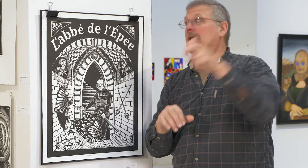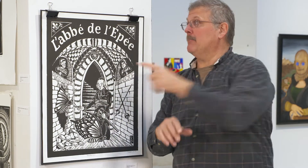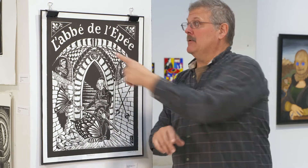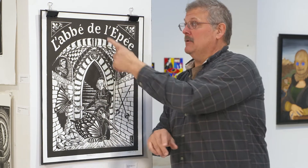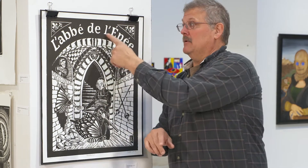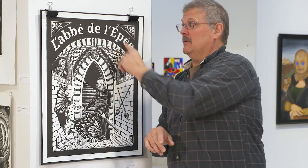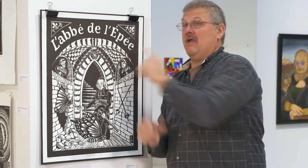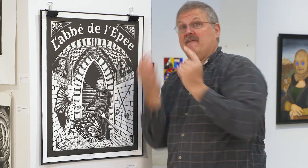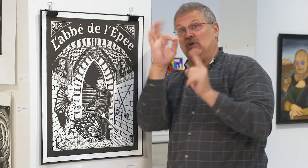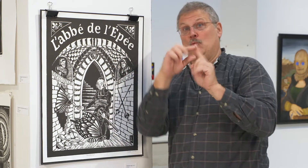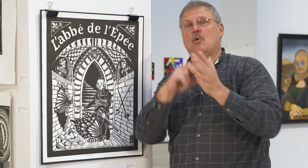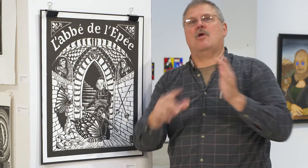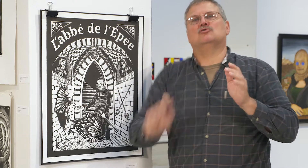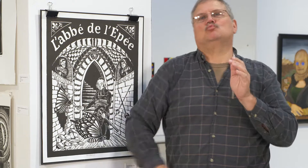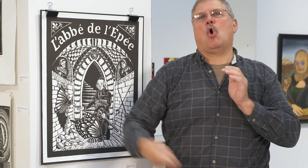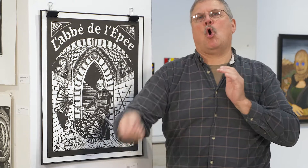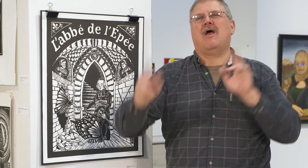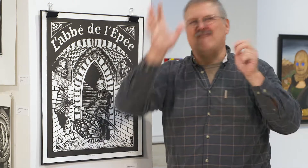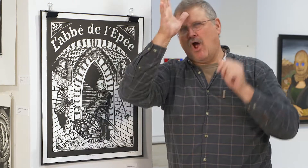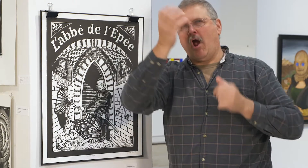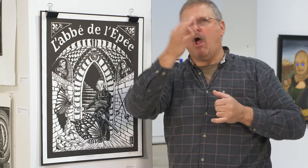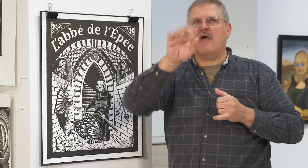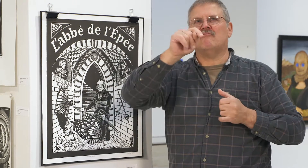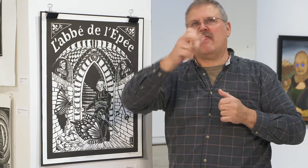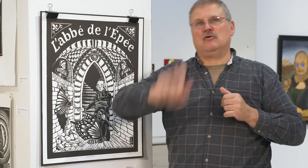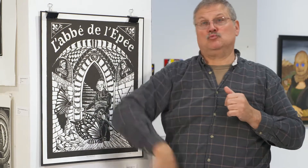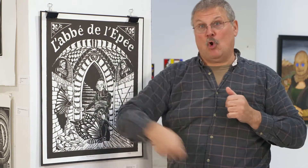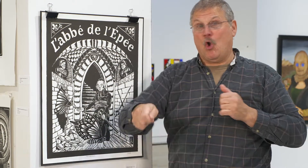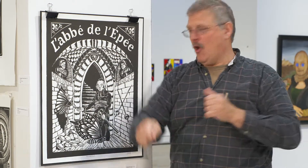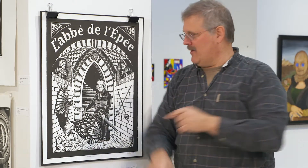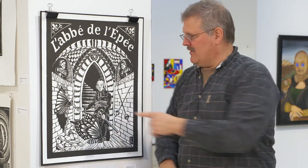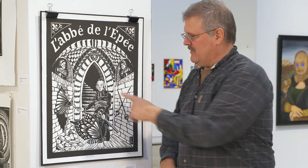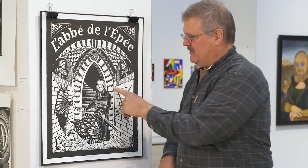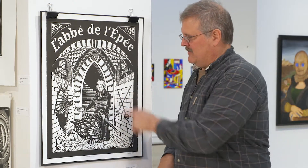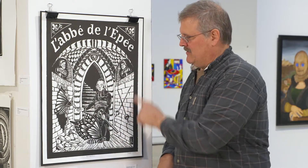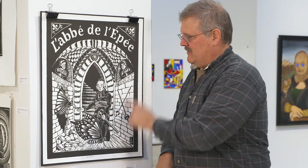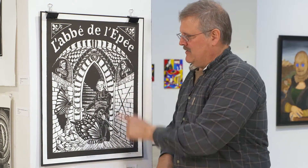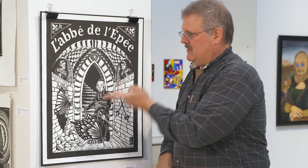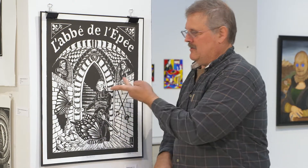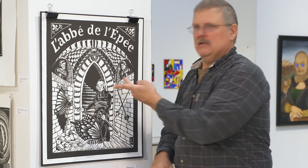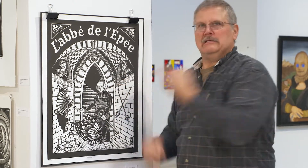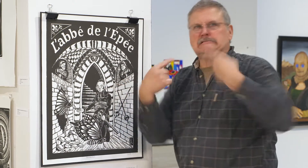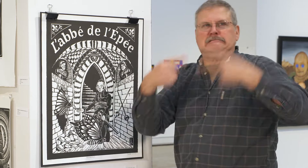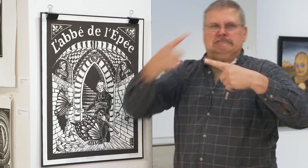because Heinicke believed the oral method was better than signed language. In French, L'abbé de l'Épée means sword in French,